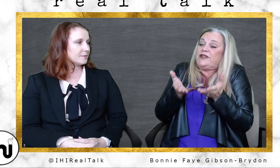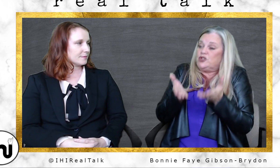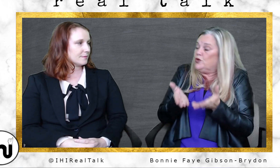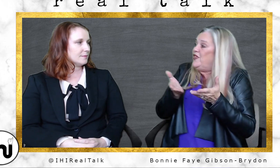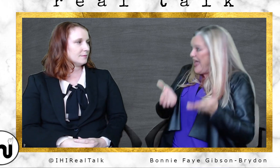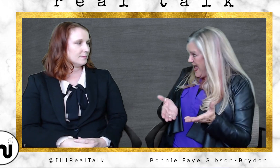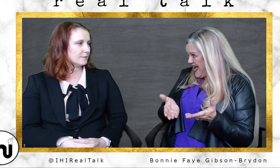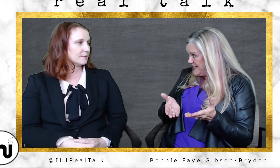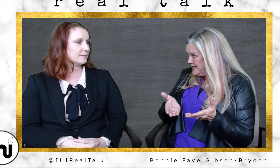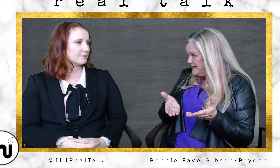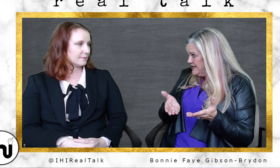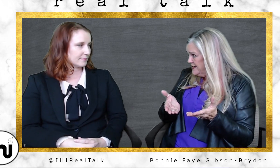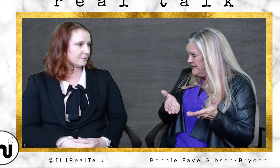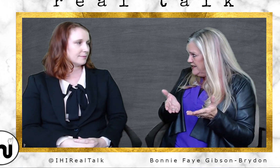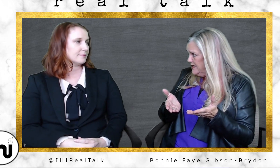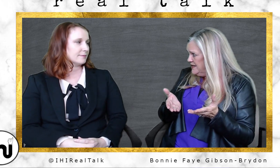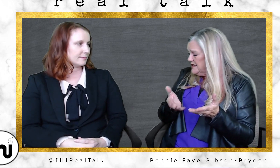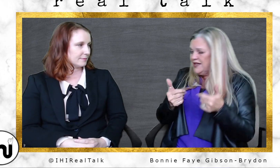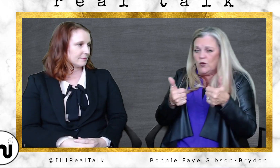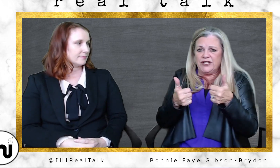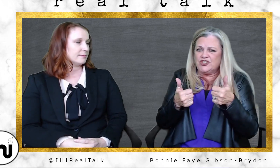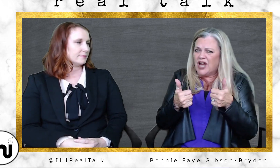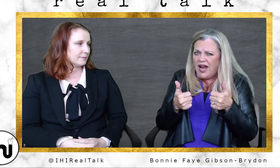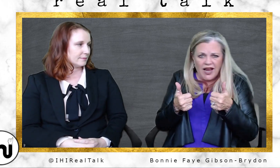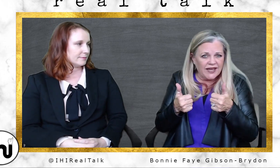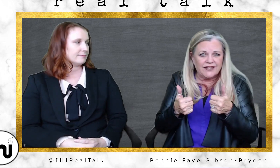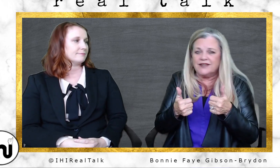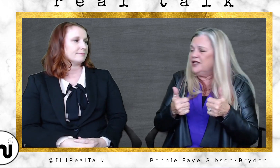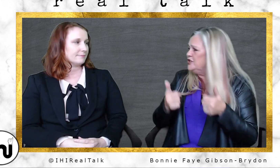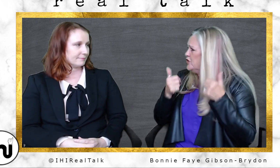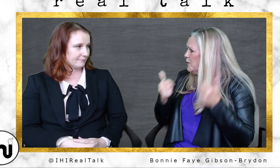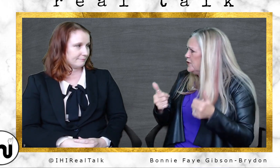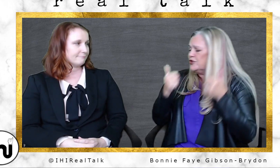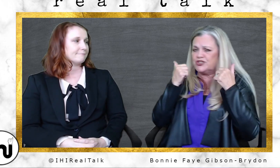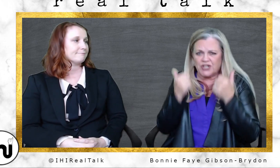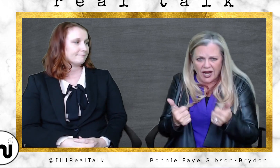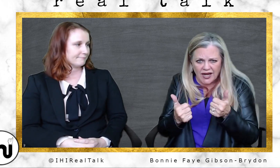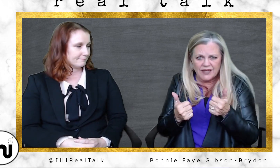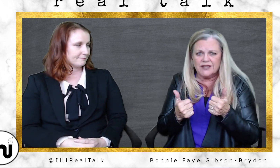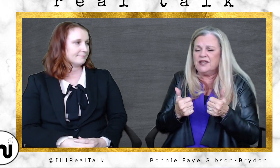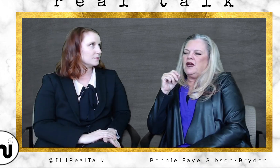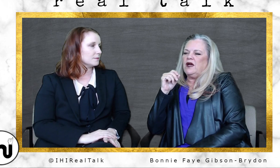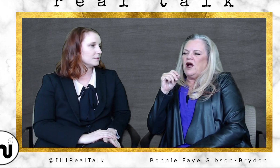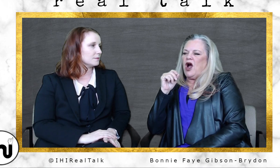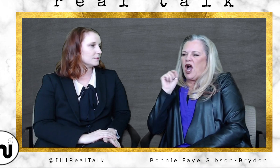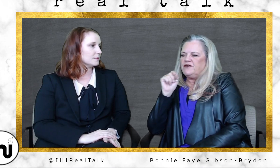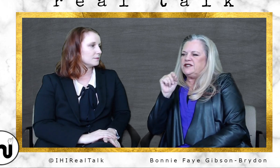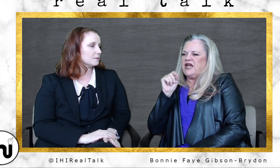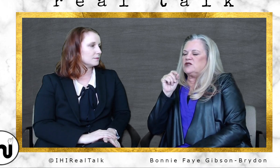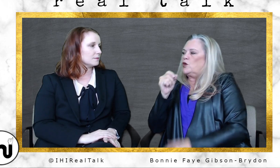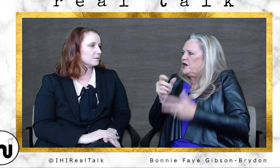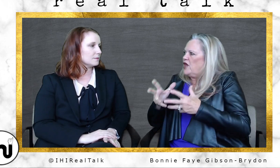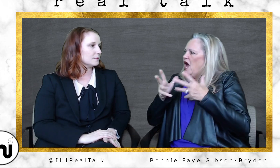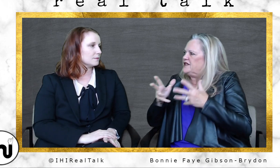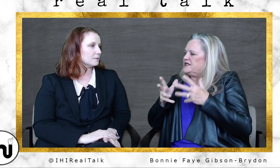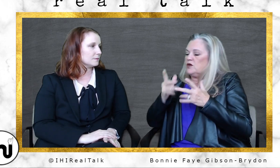do that, then we shine! Interpreters shine! Oftentimes when we're in the hot seat, we're